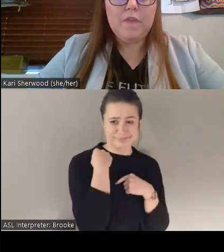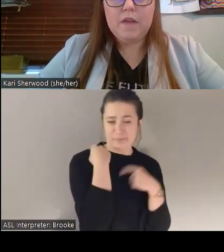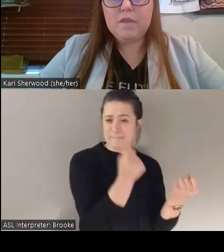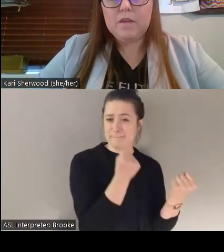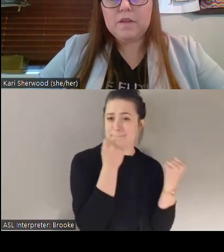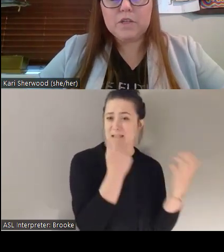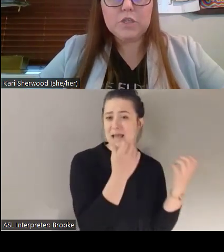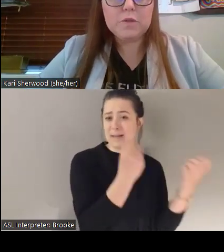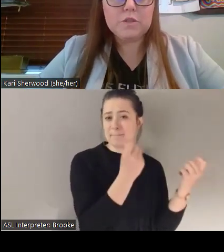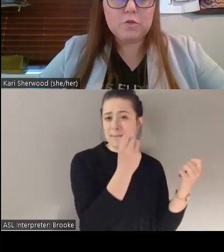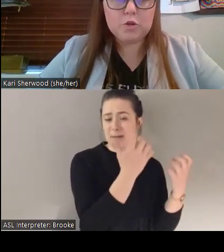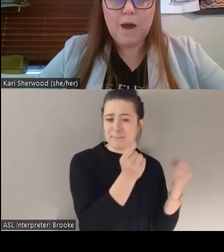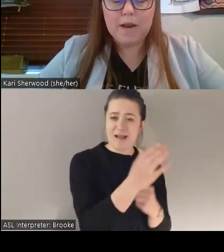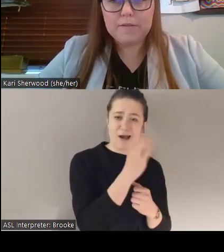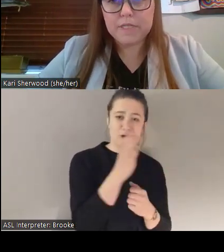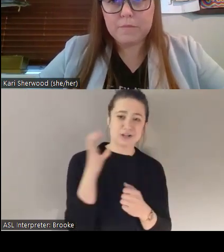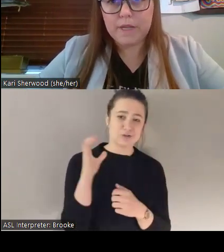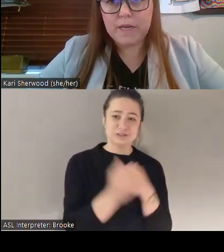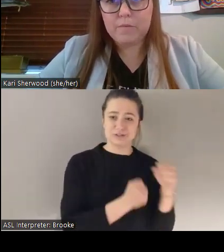And then there's also the social model of disability,